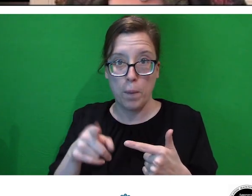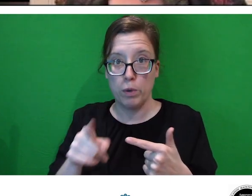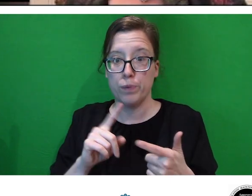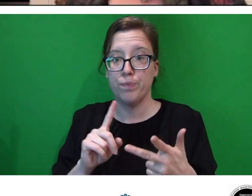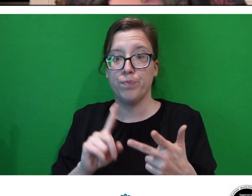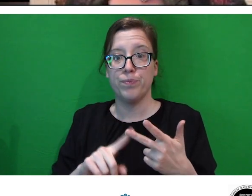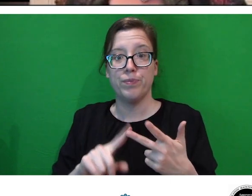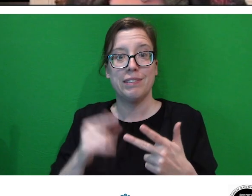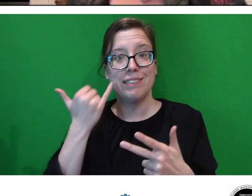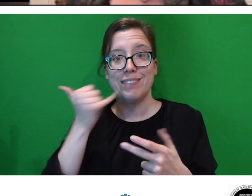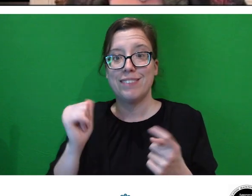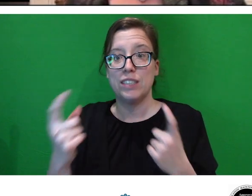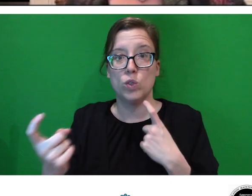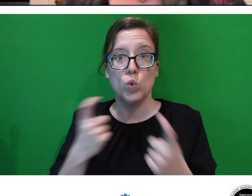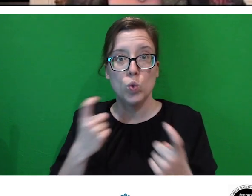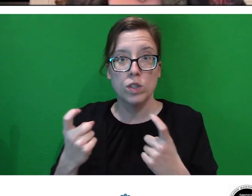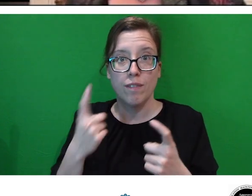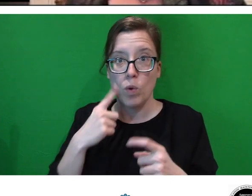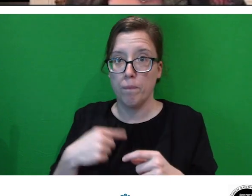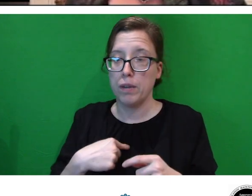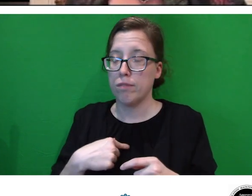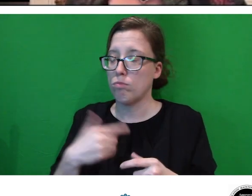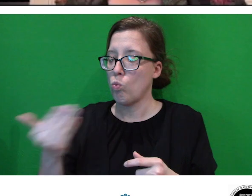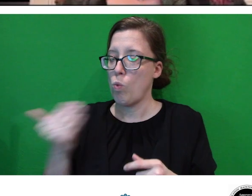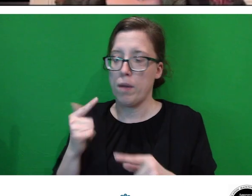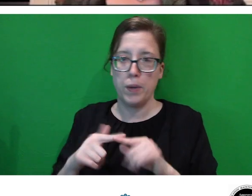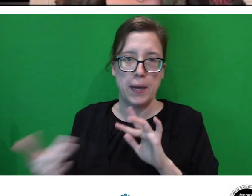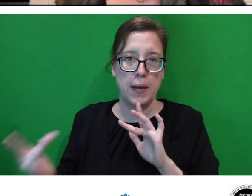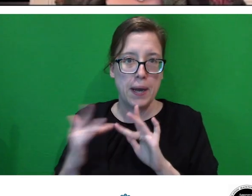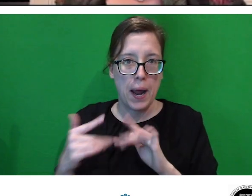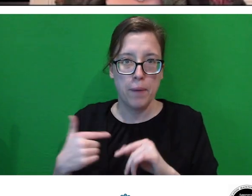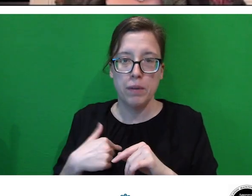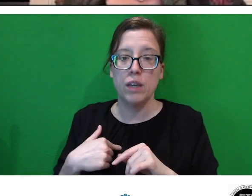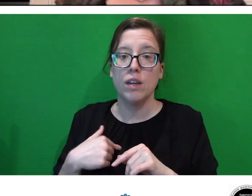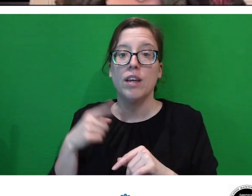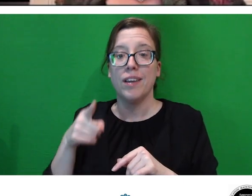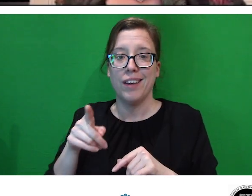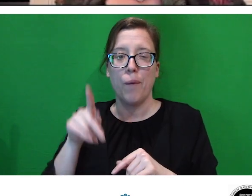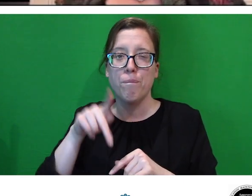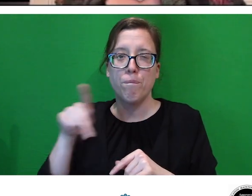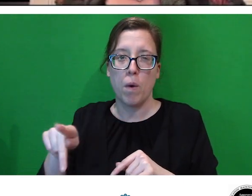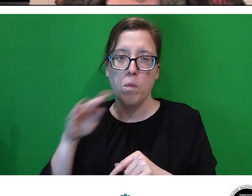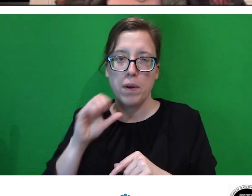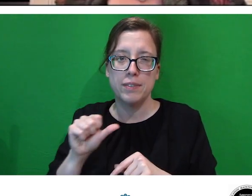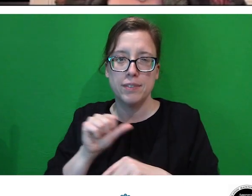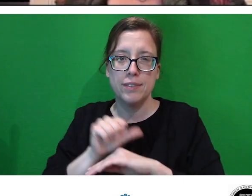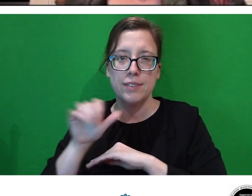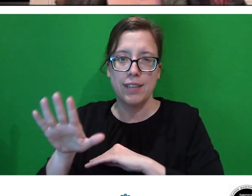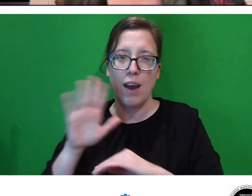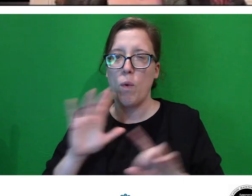Q&A for me. And this is my information. This is my email. This is my phone number. And if